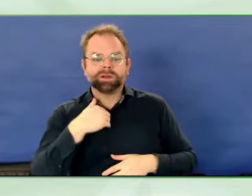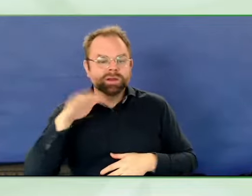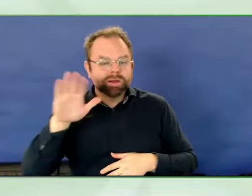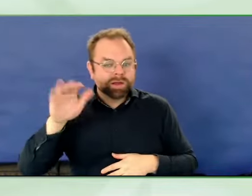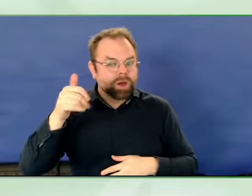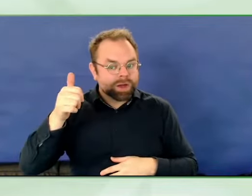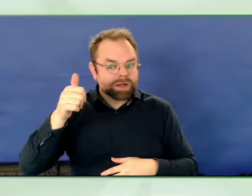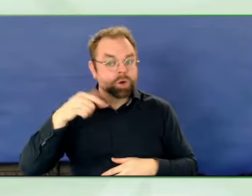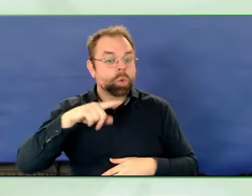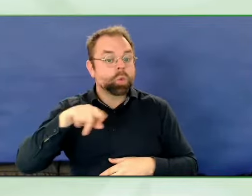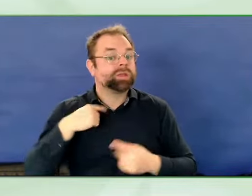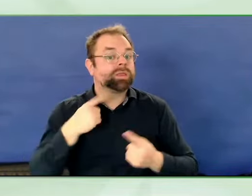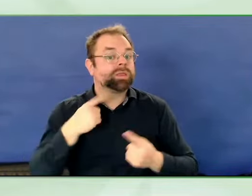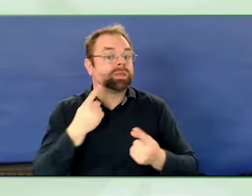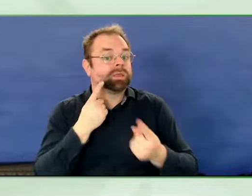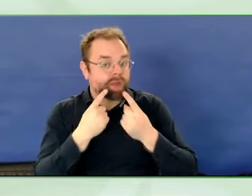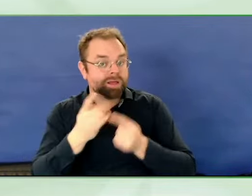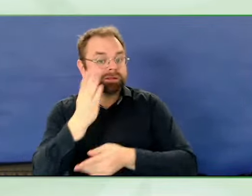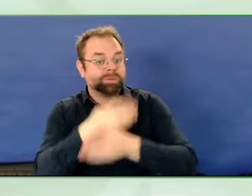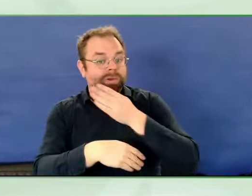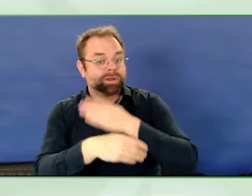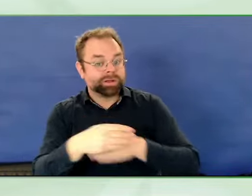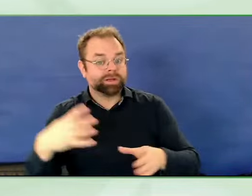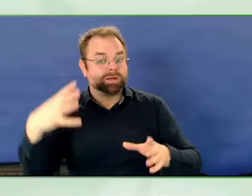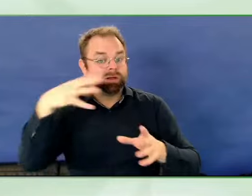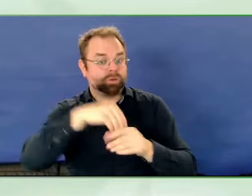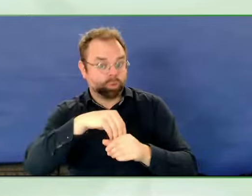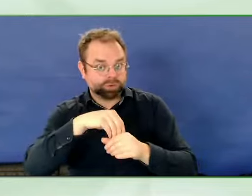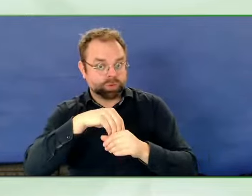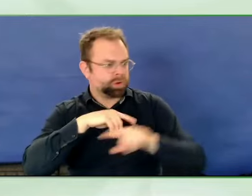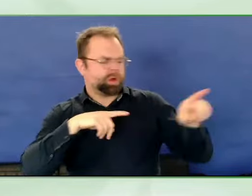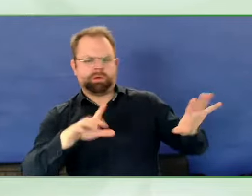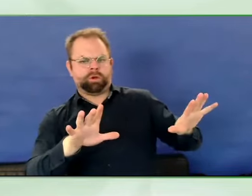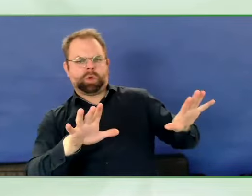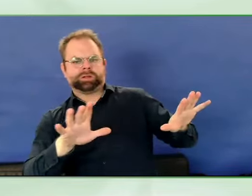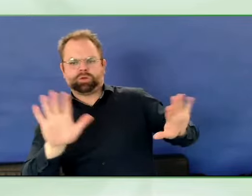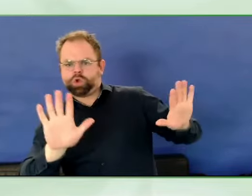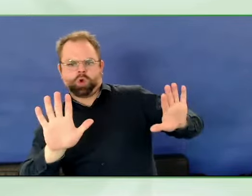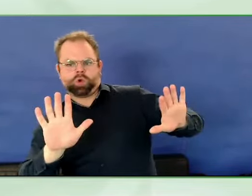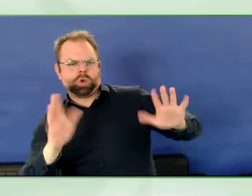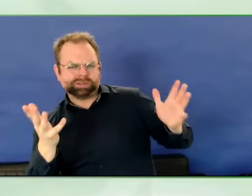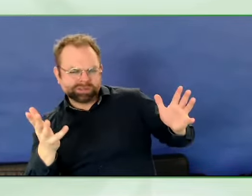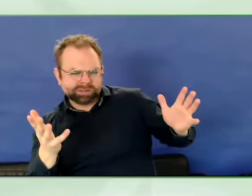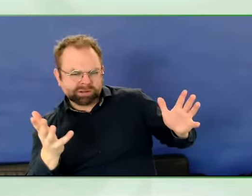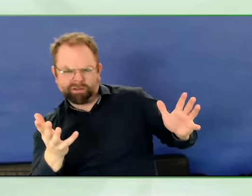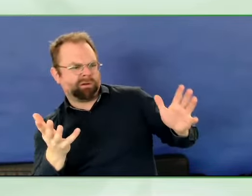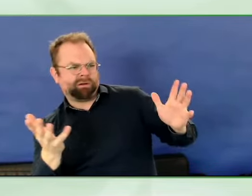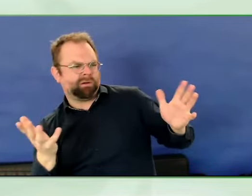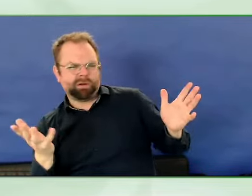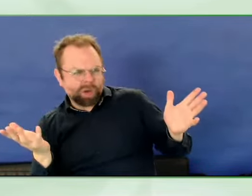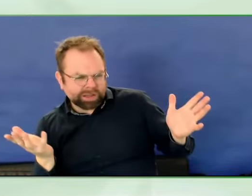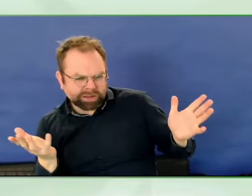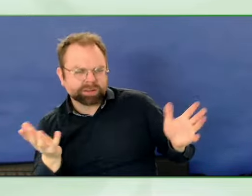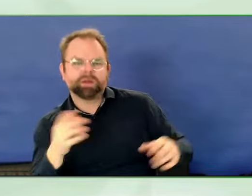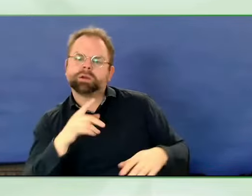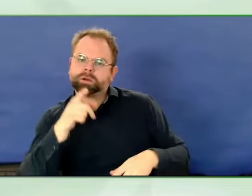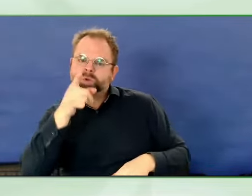What I would suggest what I would advise these inspire them with your solution and show them